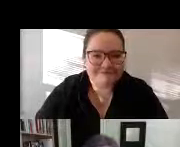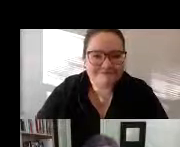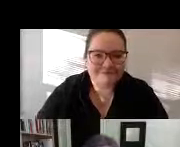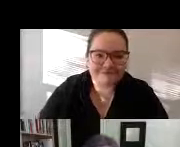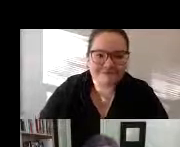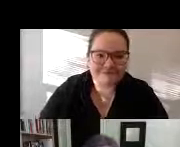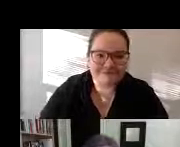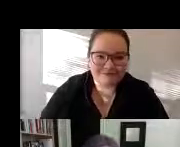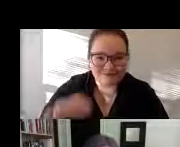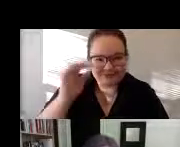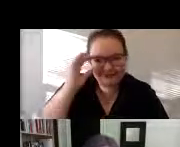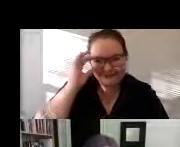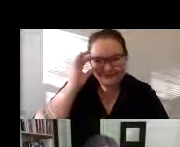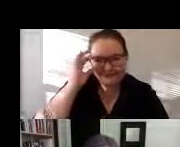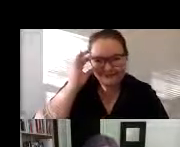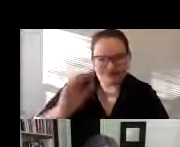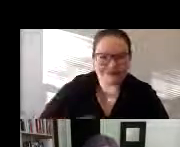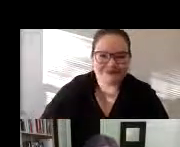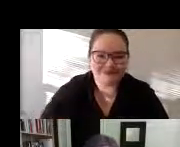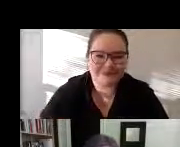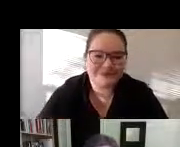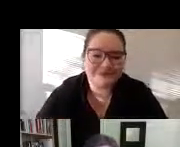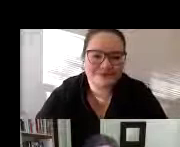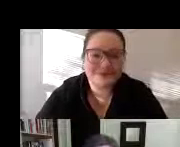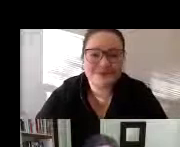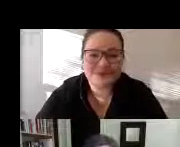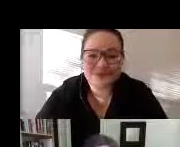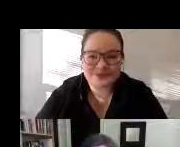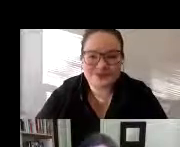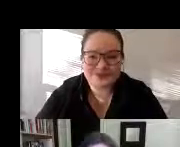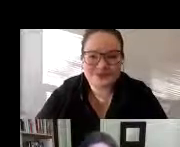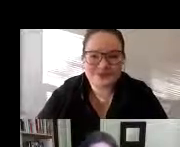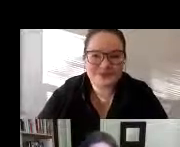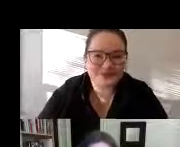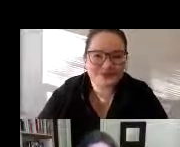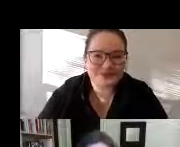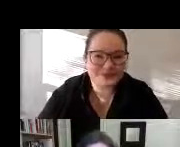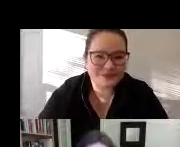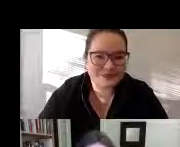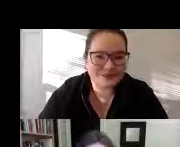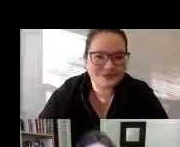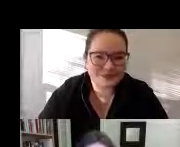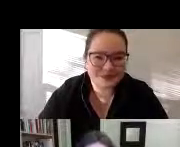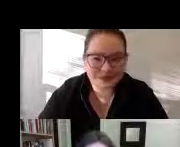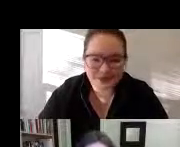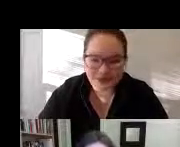weren't any roles for a black girl like me and she just had no